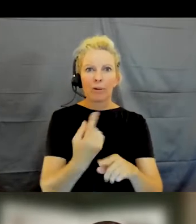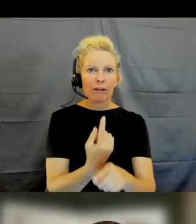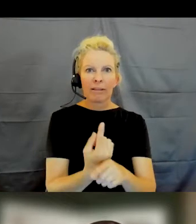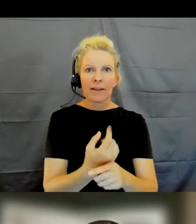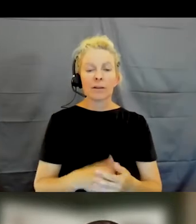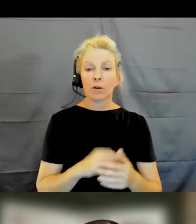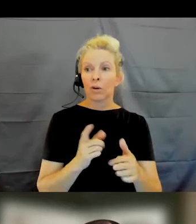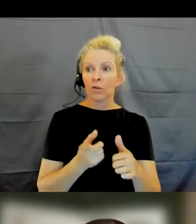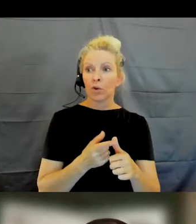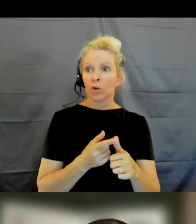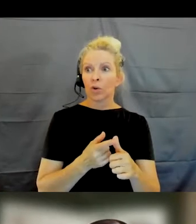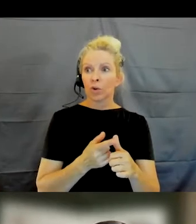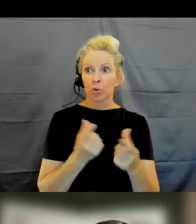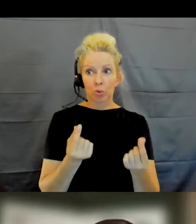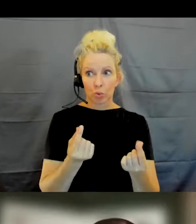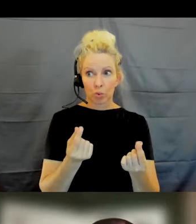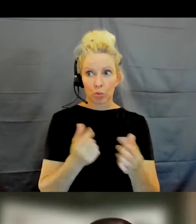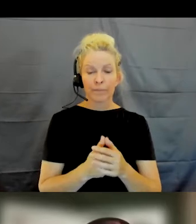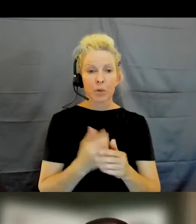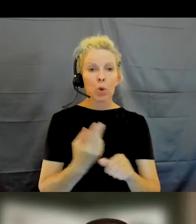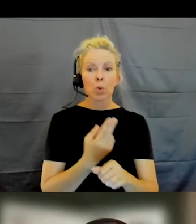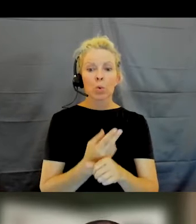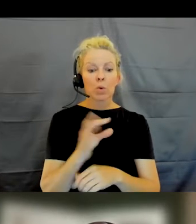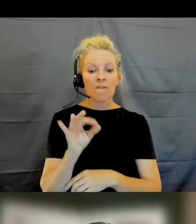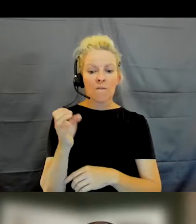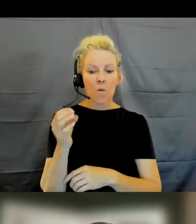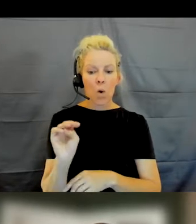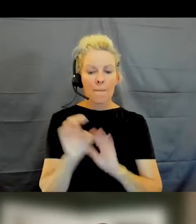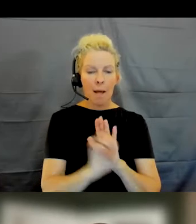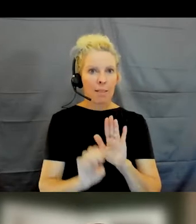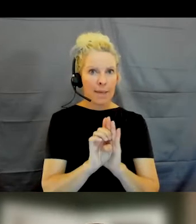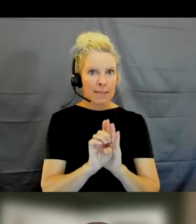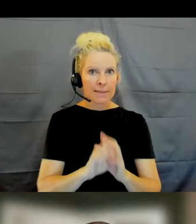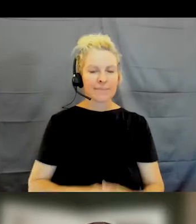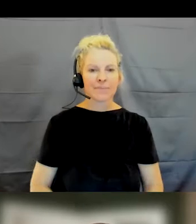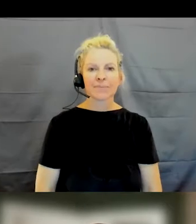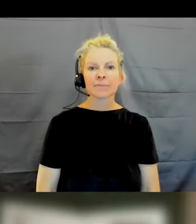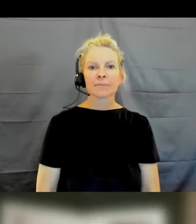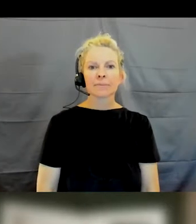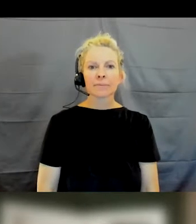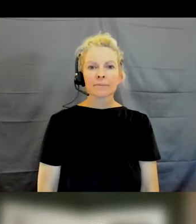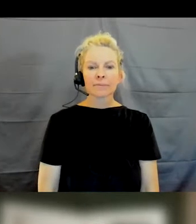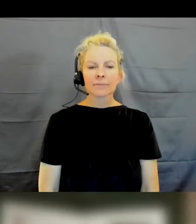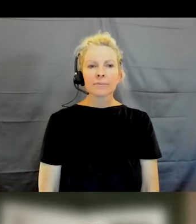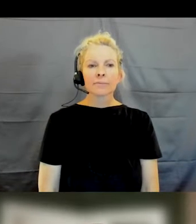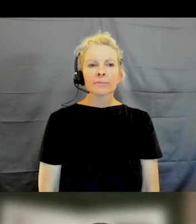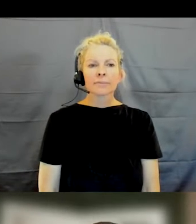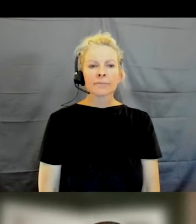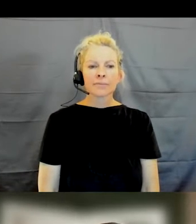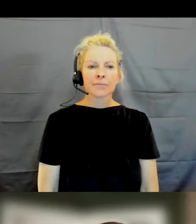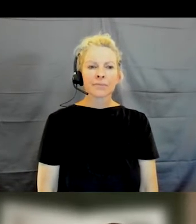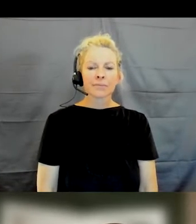do if you have a form is use a form element. Right? This is pretty common to be forgotten